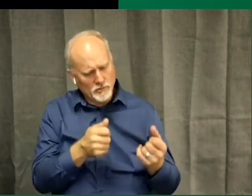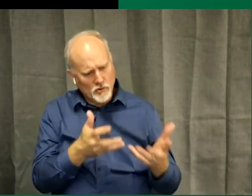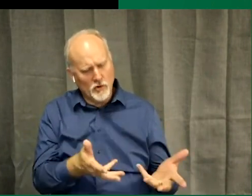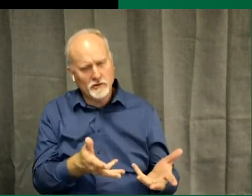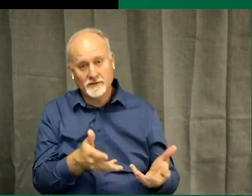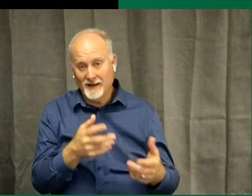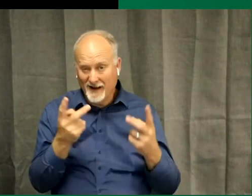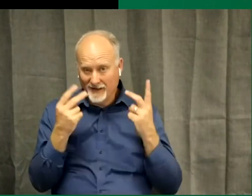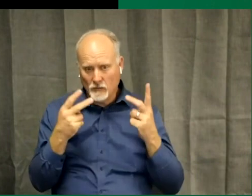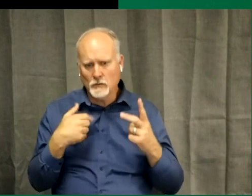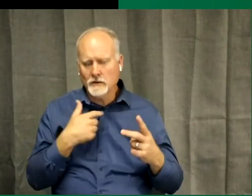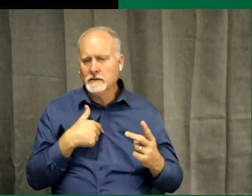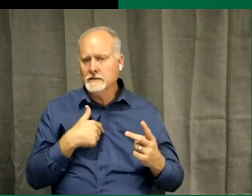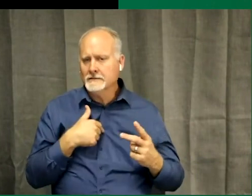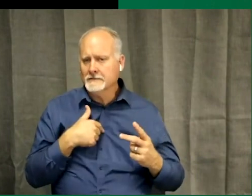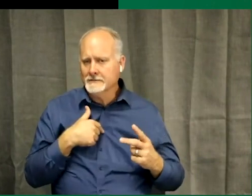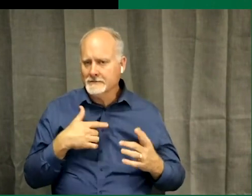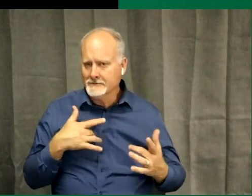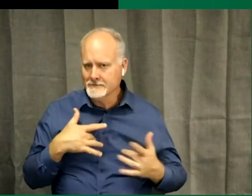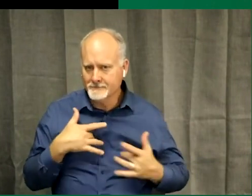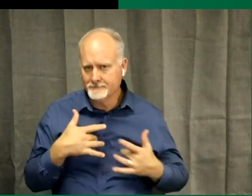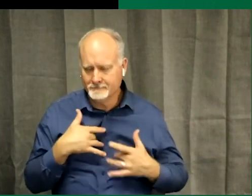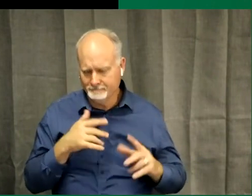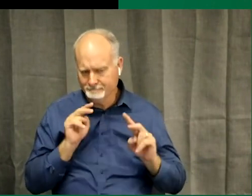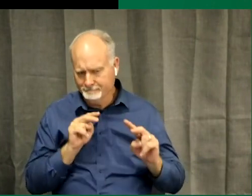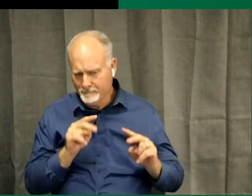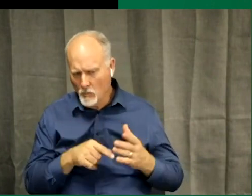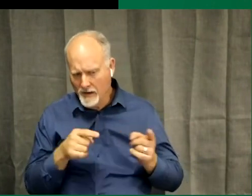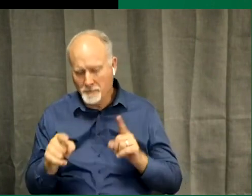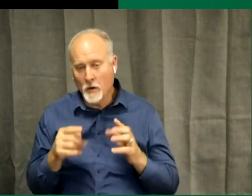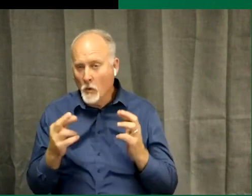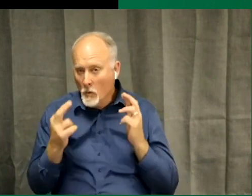has us all very nervous we'll be watching to see what happens and hoping that students